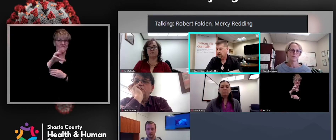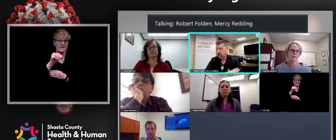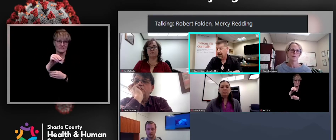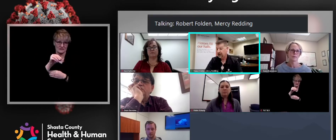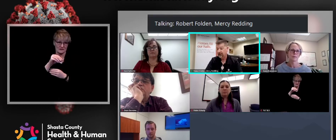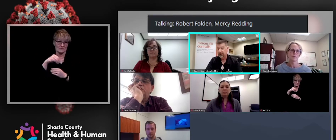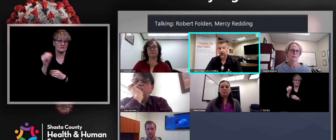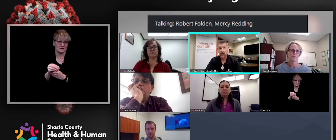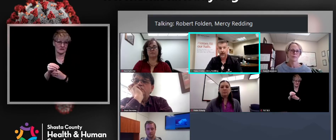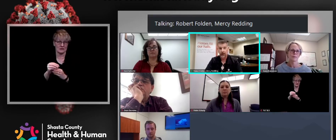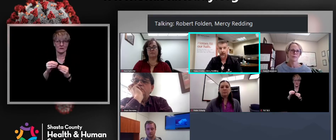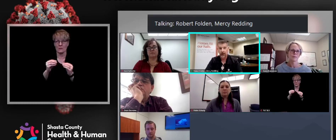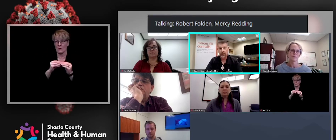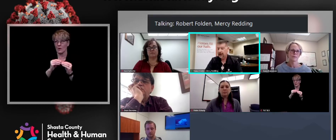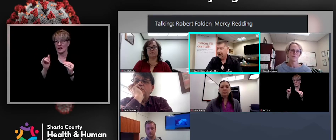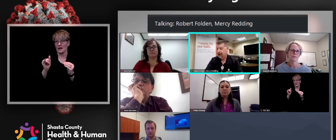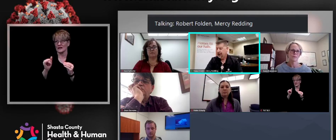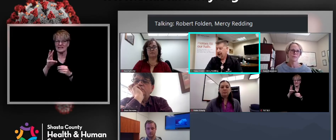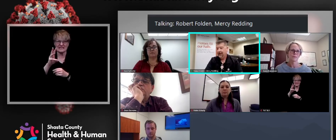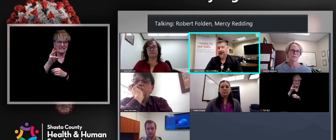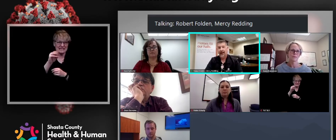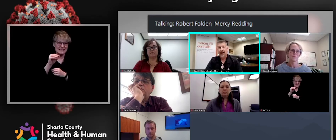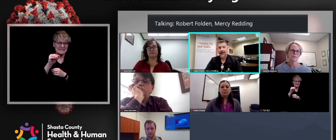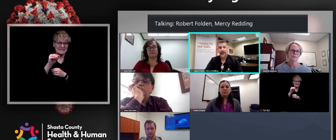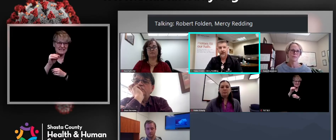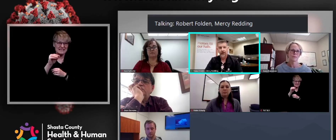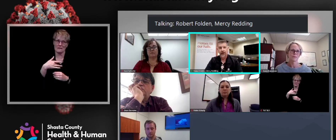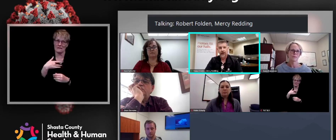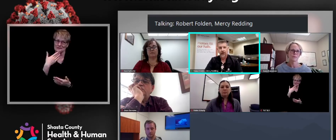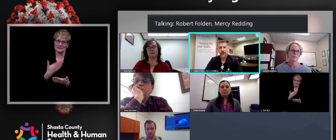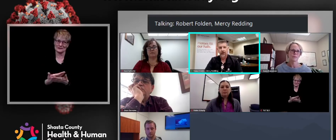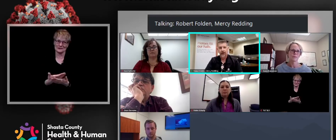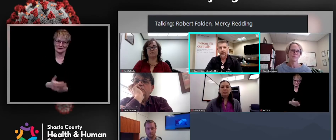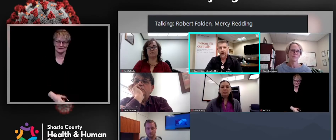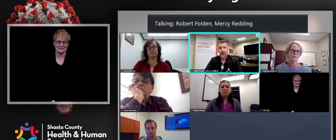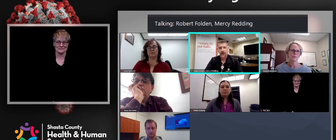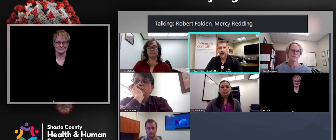So that's feeling really good. And then lastly, with the large